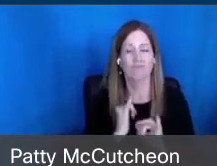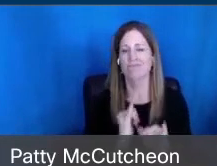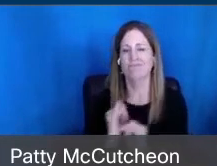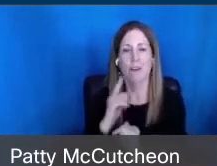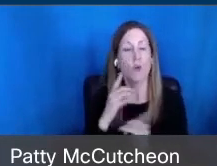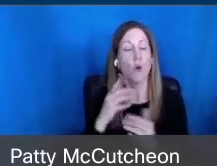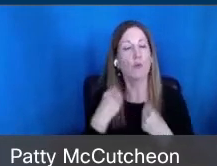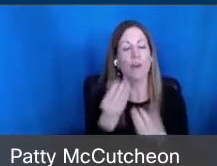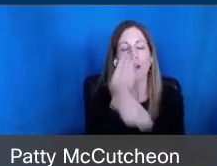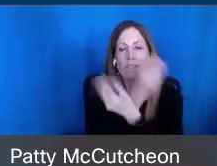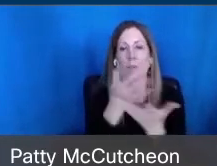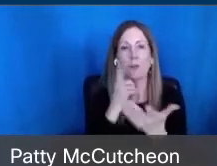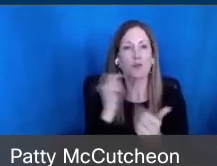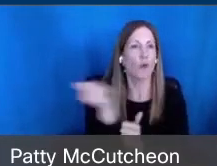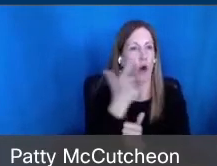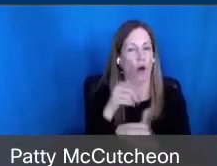and by working together, I think we achieved this goal.